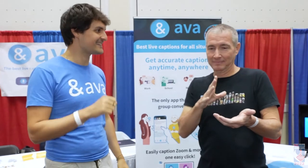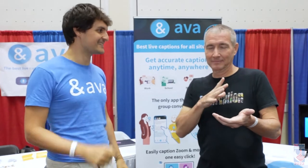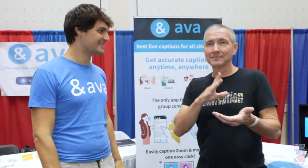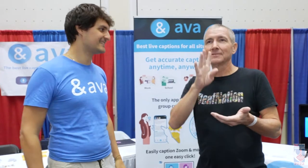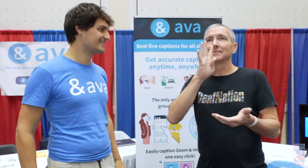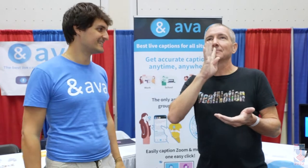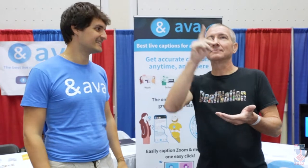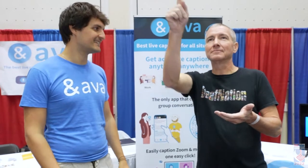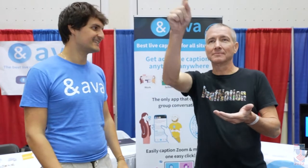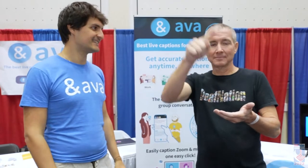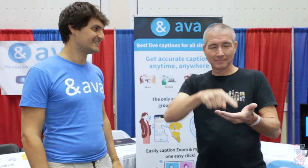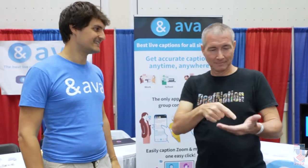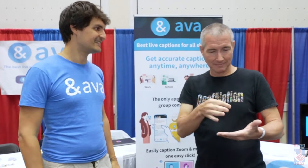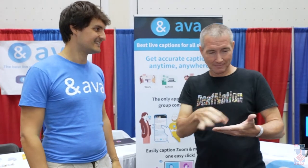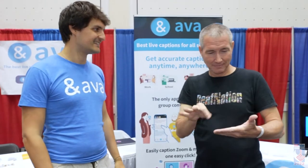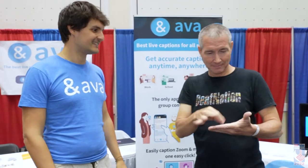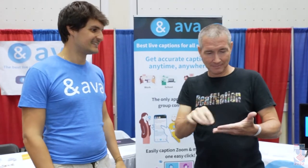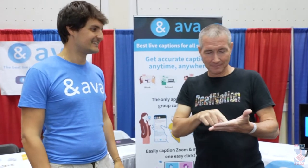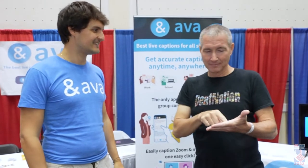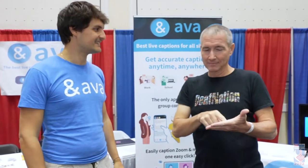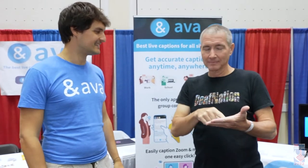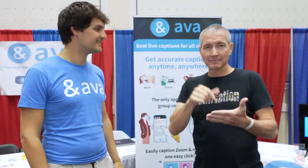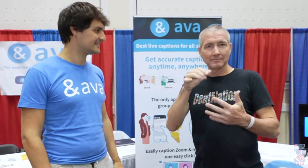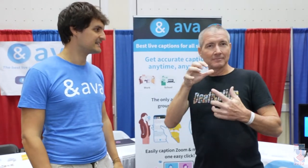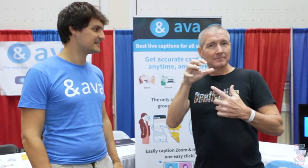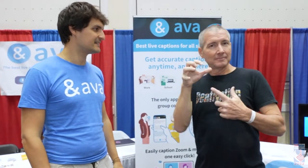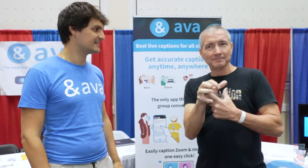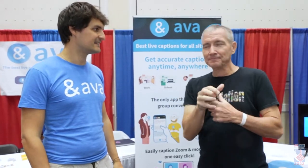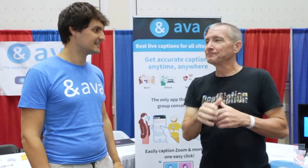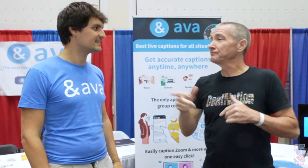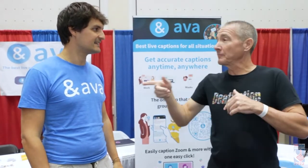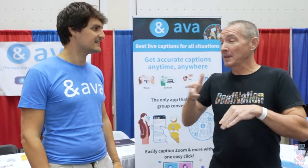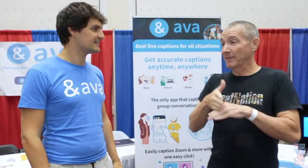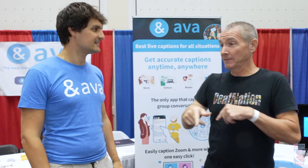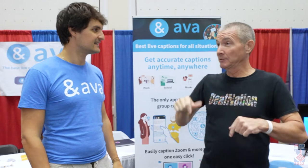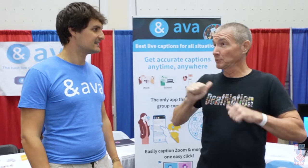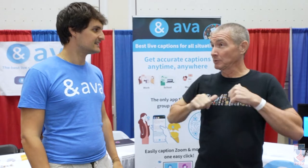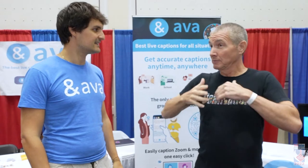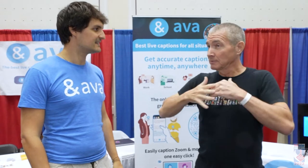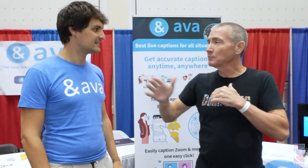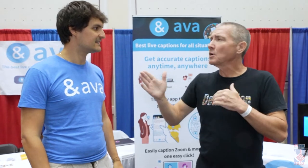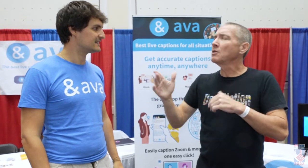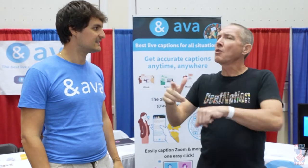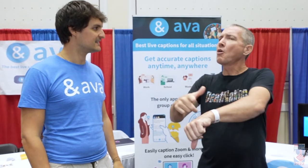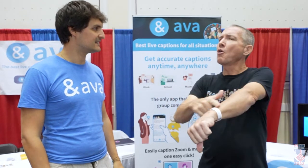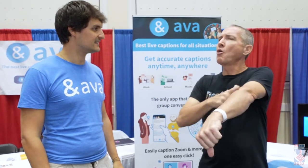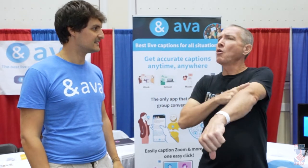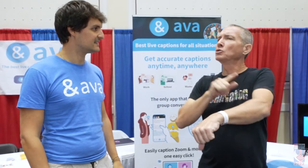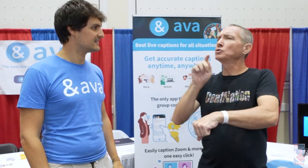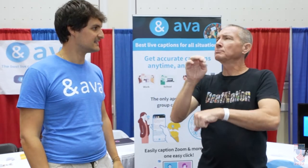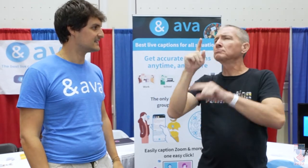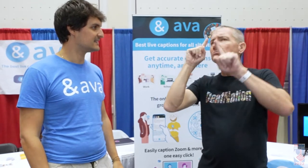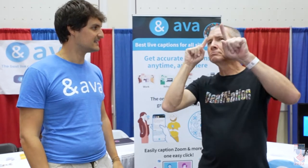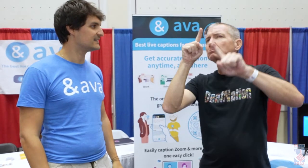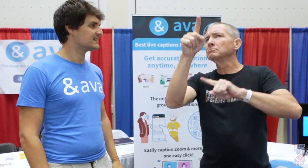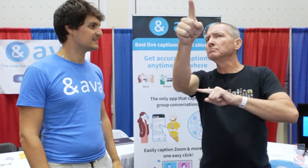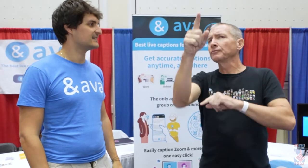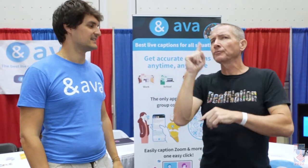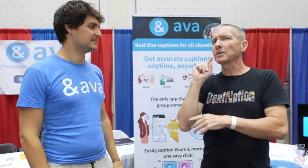Alright, so when a person speaks, it goes through the app, and I see captions right there. That’s wonderful. So after this show, what are your long-term goals